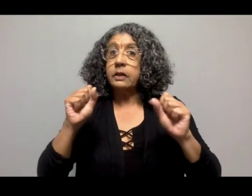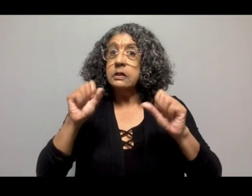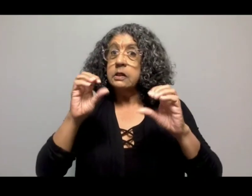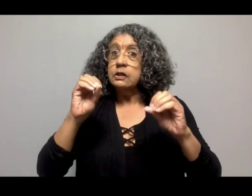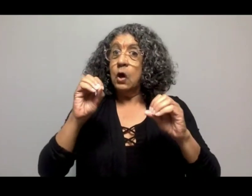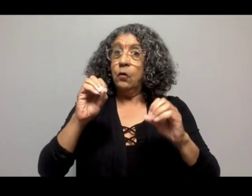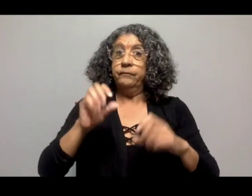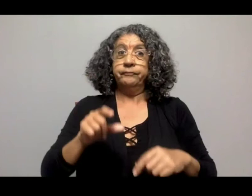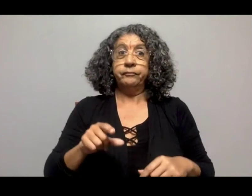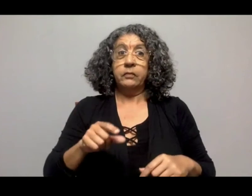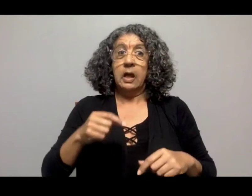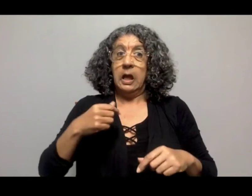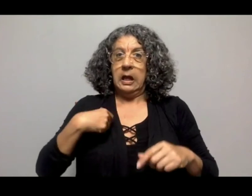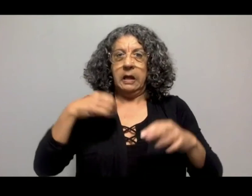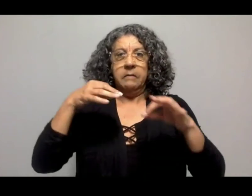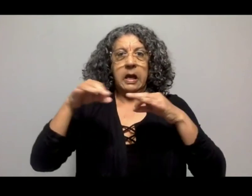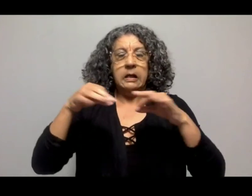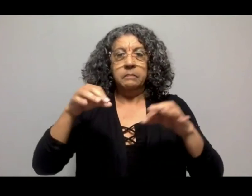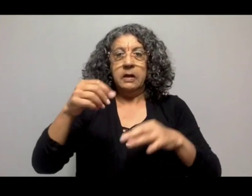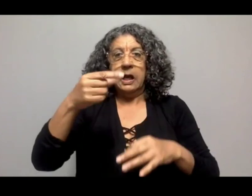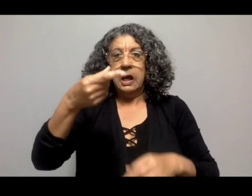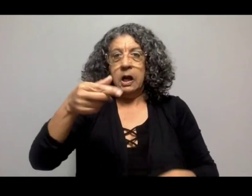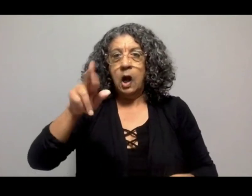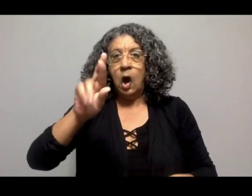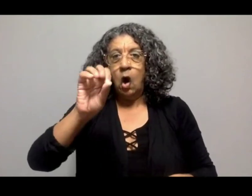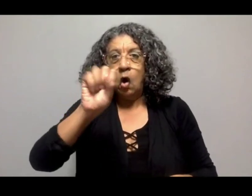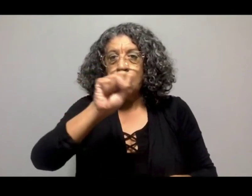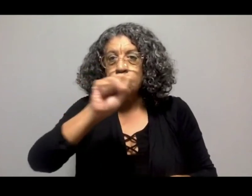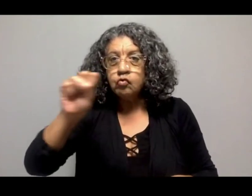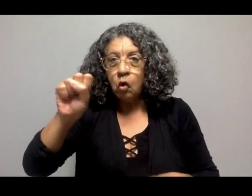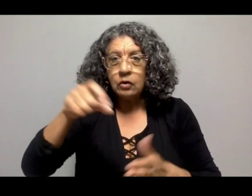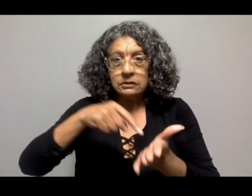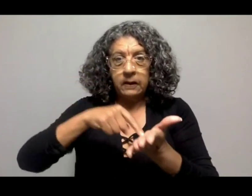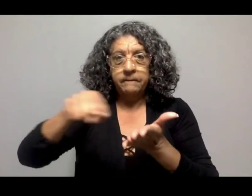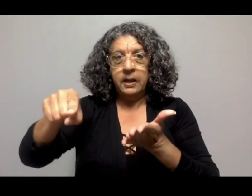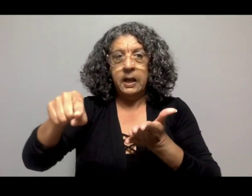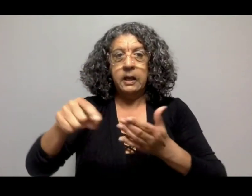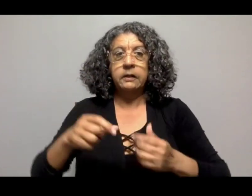So I'm going to explain gross pay.